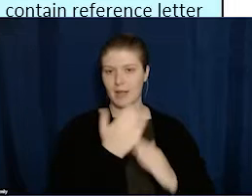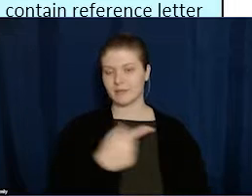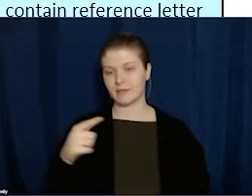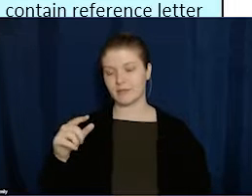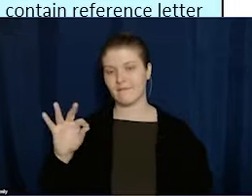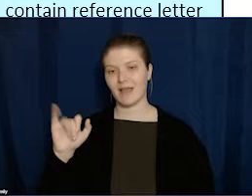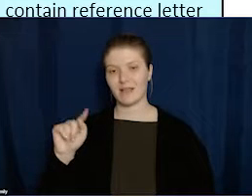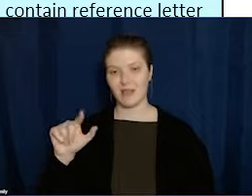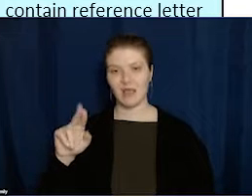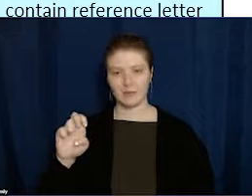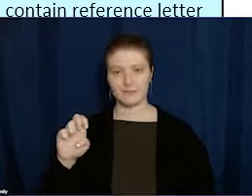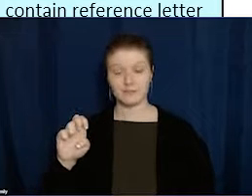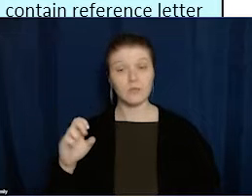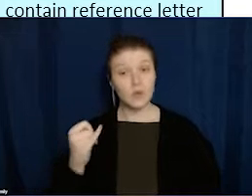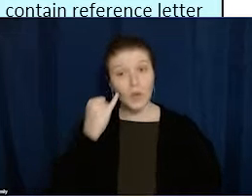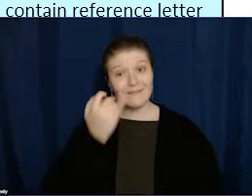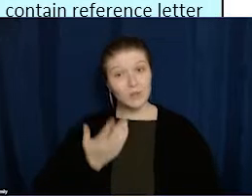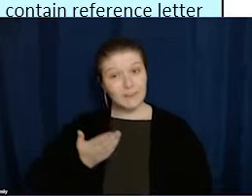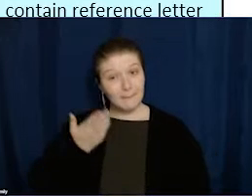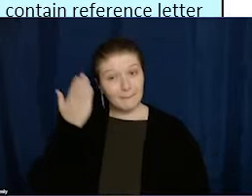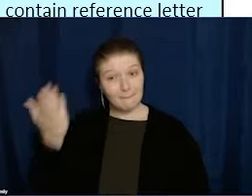or any time before November, it is in FastLane.